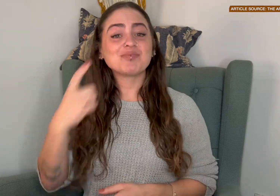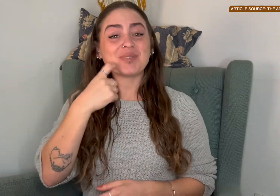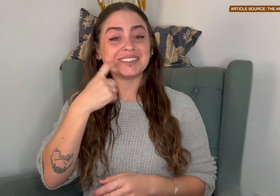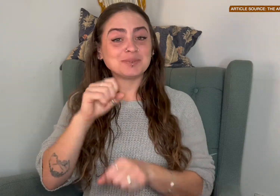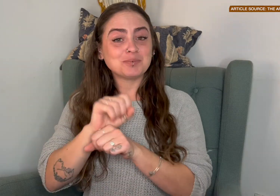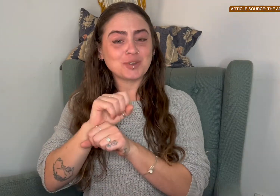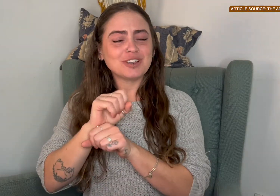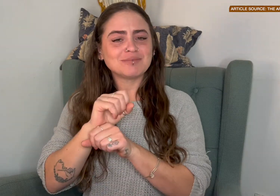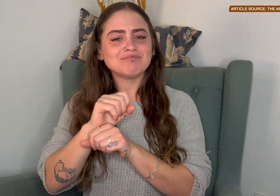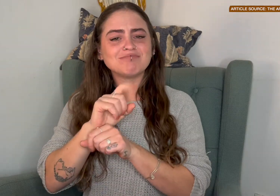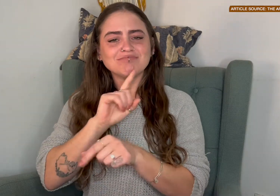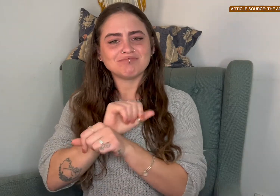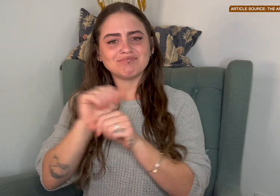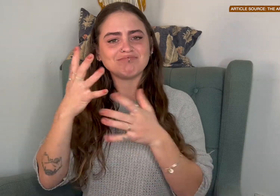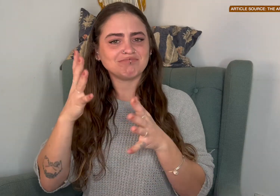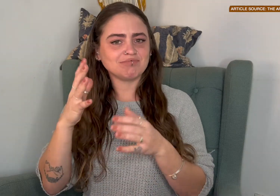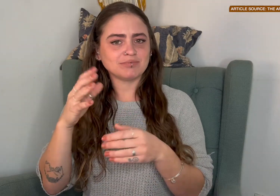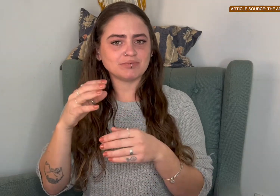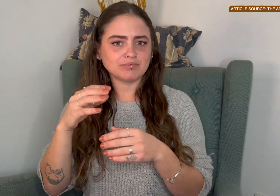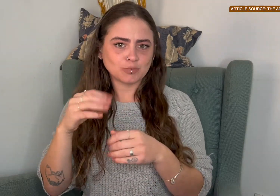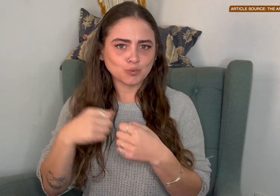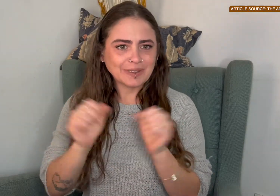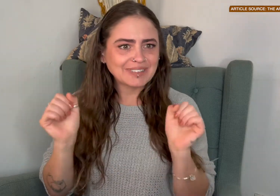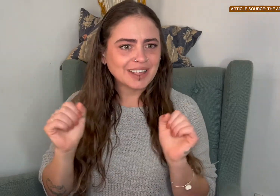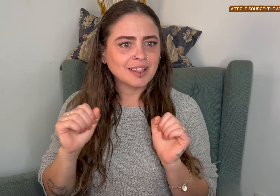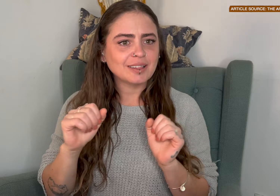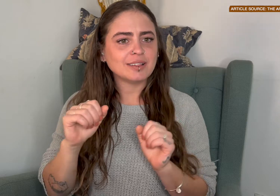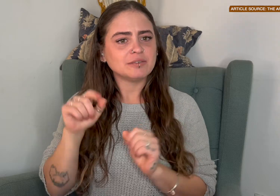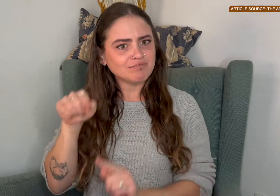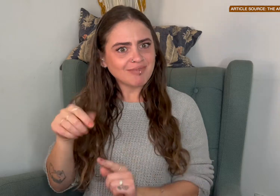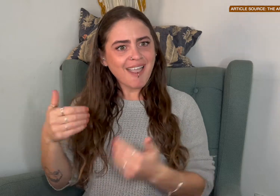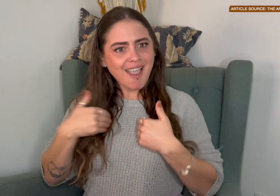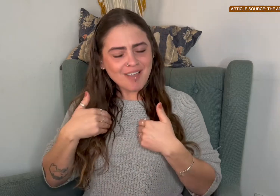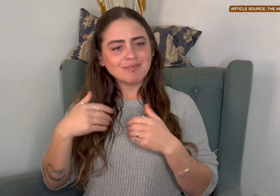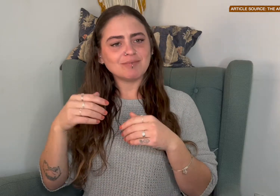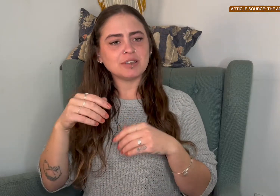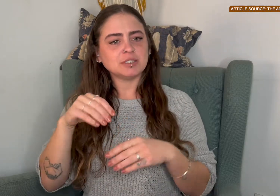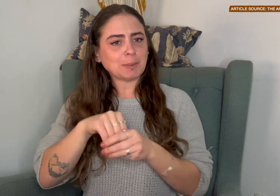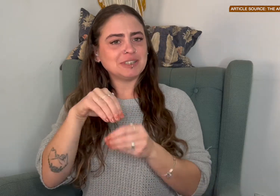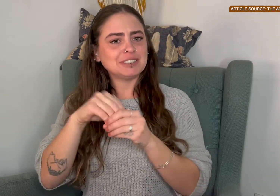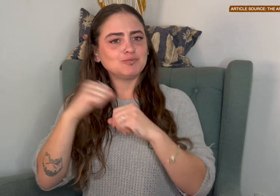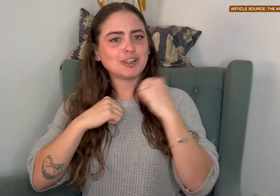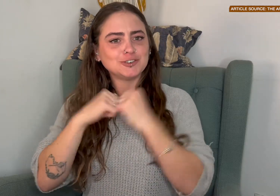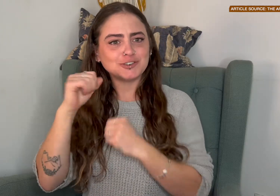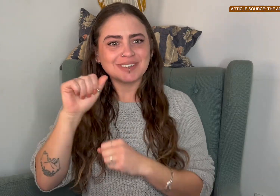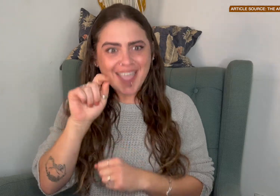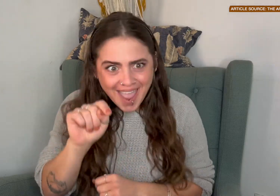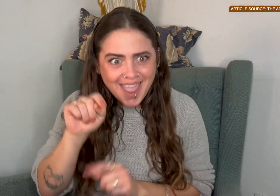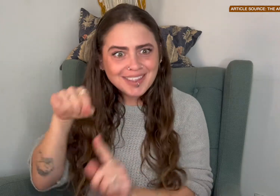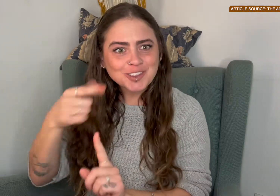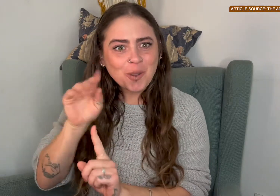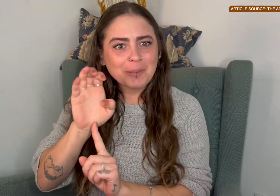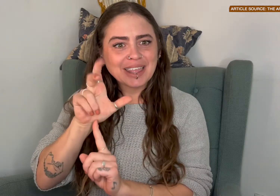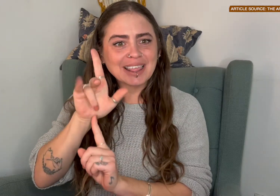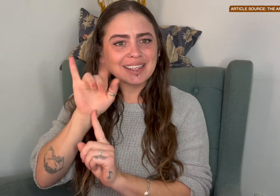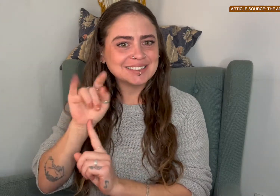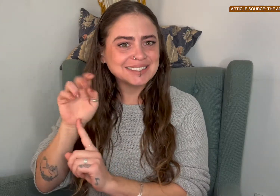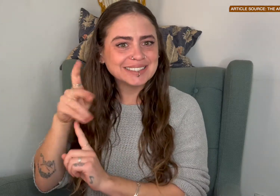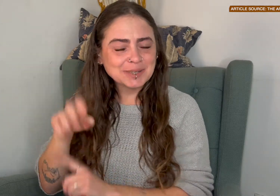Recent work has also revealed domestic structures at Göbekli Tepe.